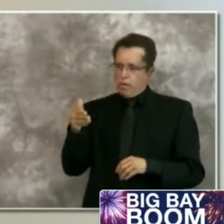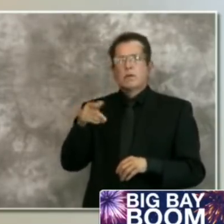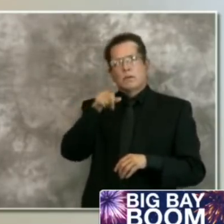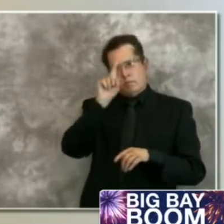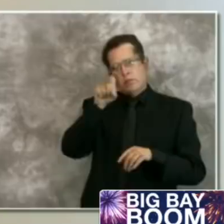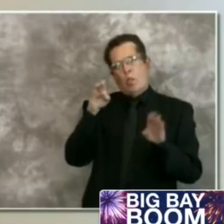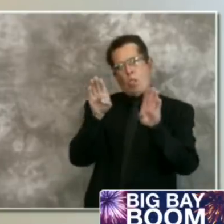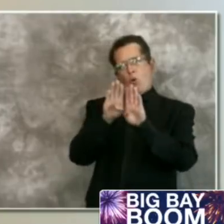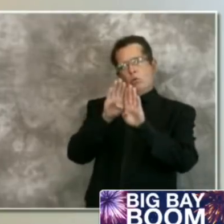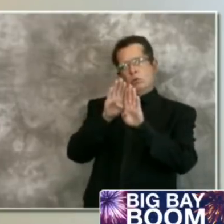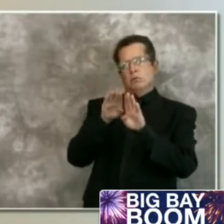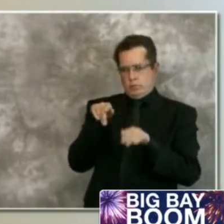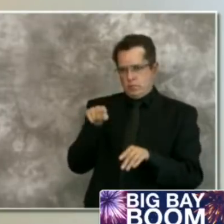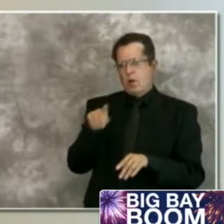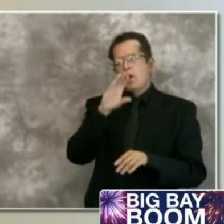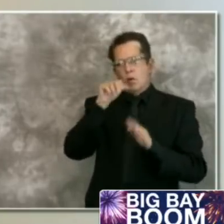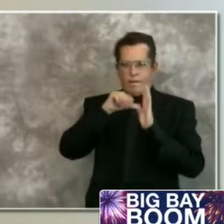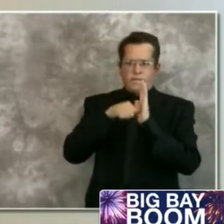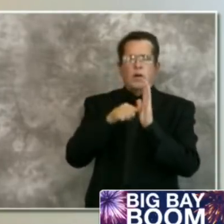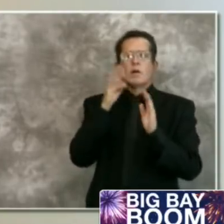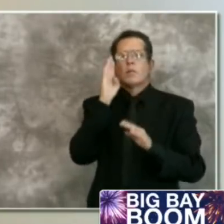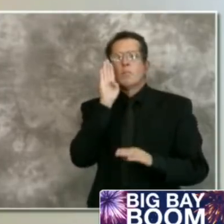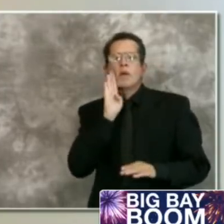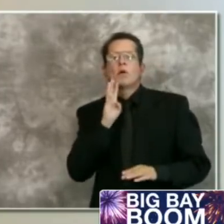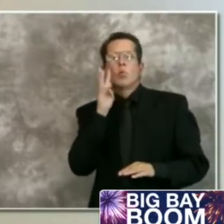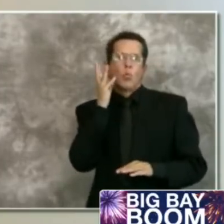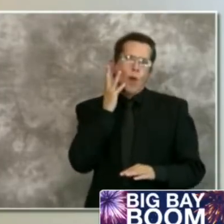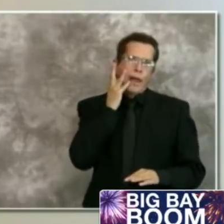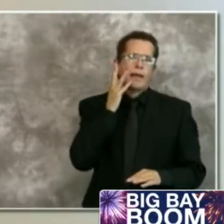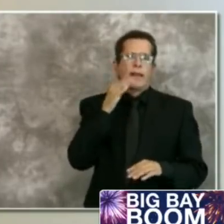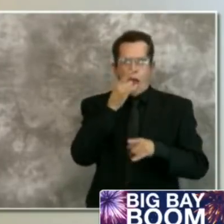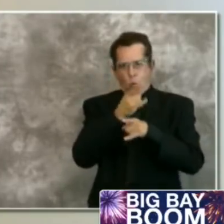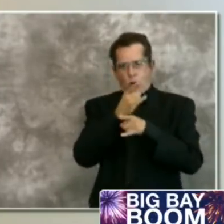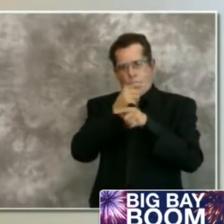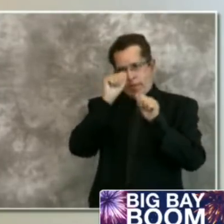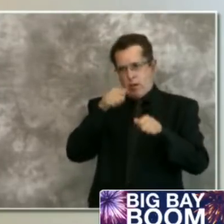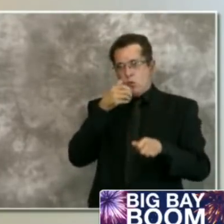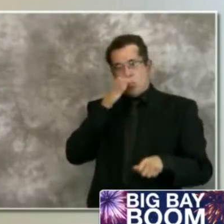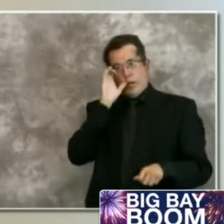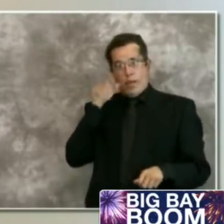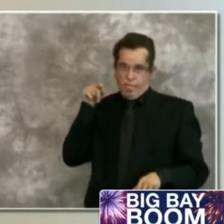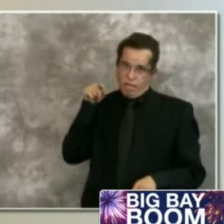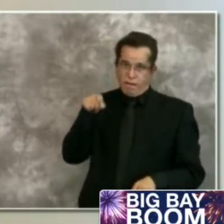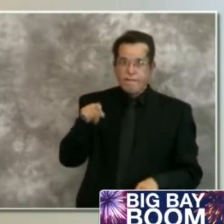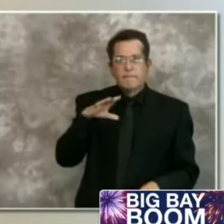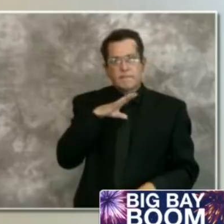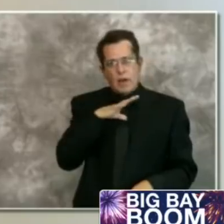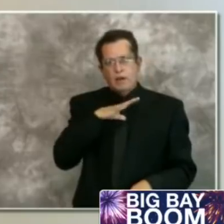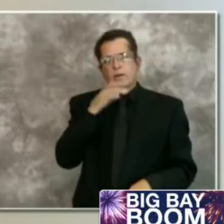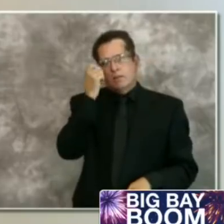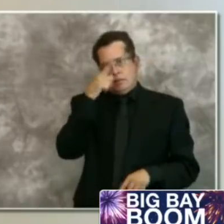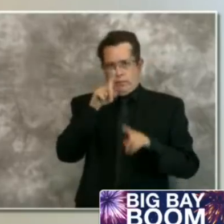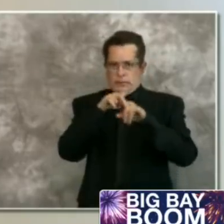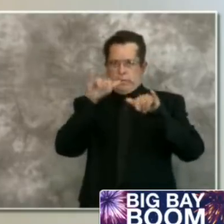WILL GO INTO EFFECT FIRST ART OR A WINERY KNOTS OR FOOD MUST QUOTE. THAT WE ARE REALLY IN